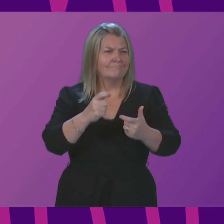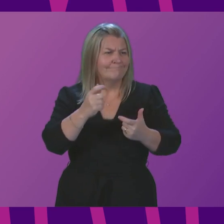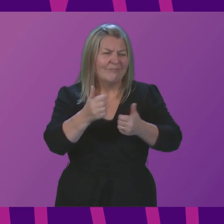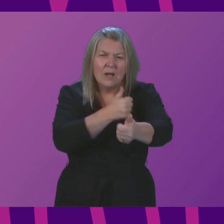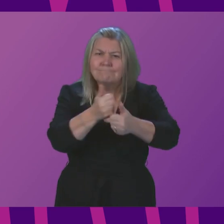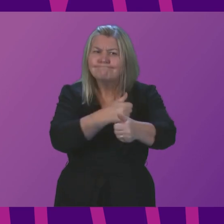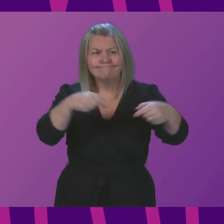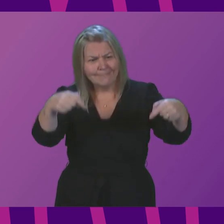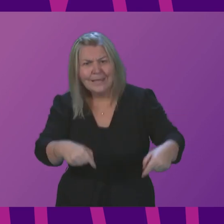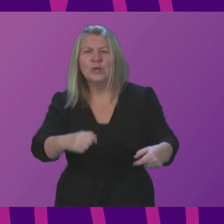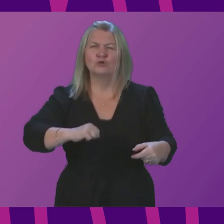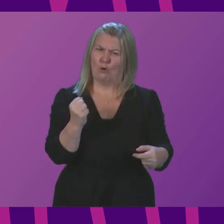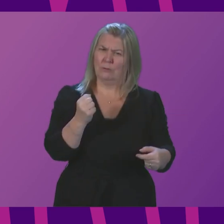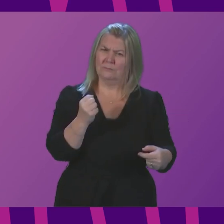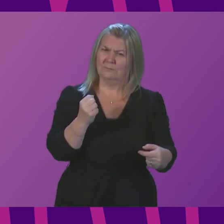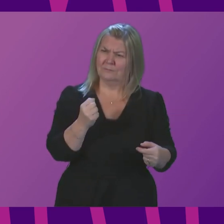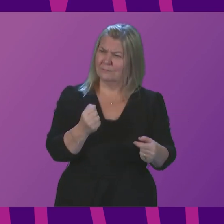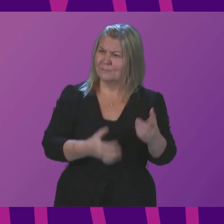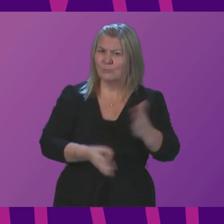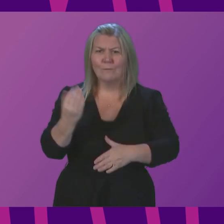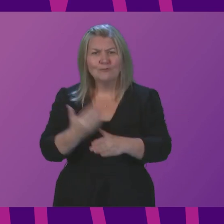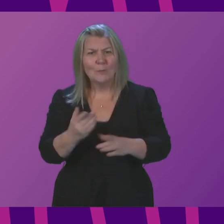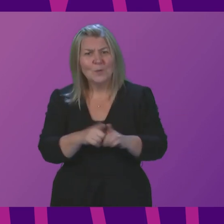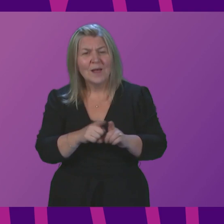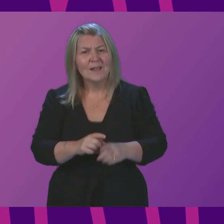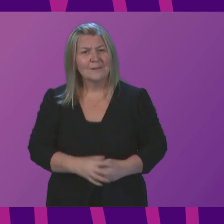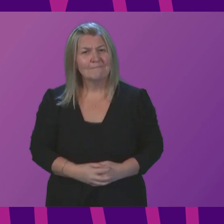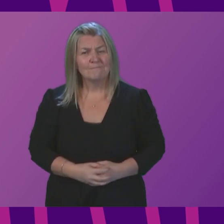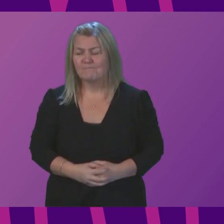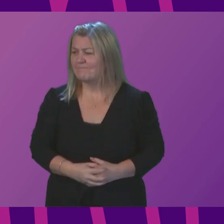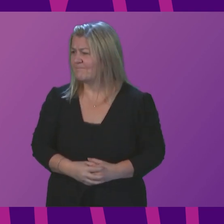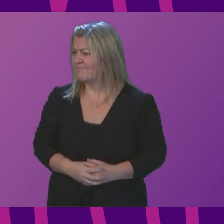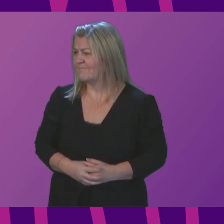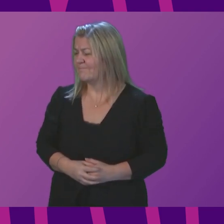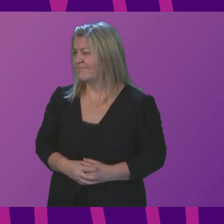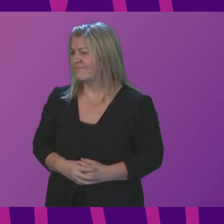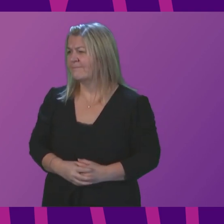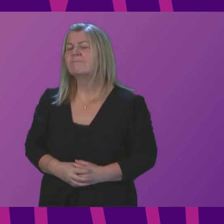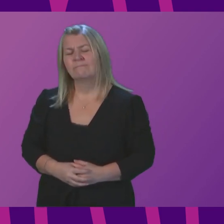We want to take a range of actions to ensure that we reduce waste and increase recycling.